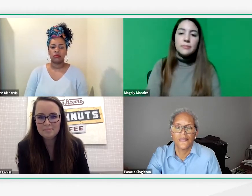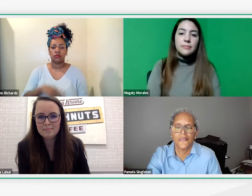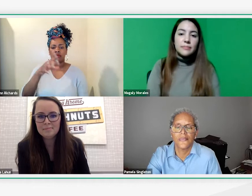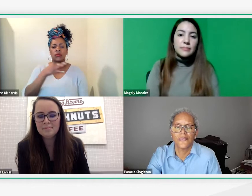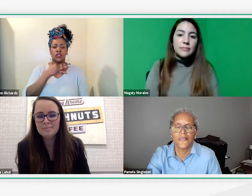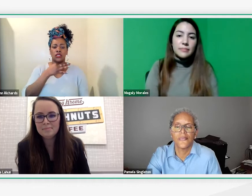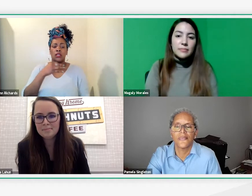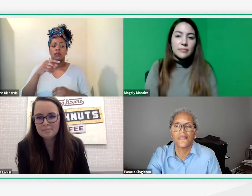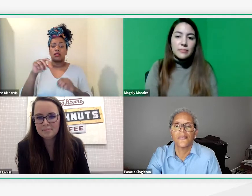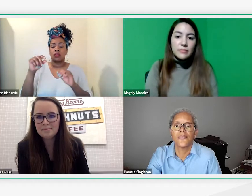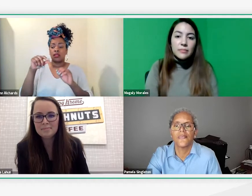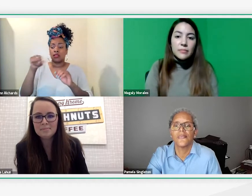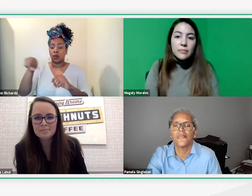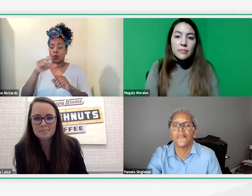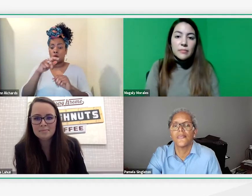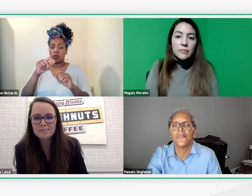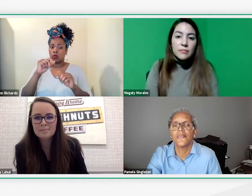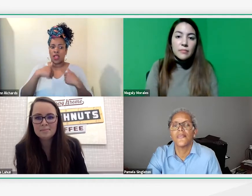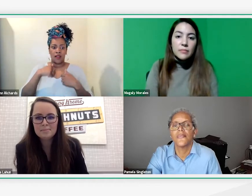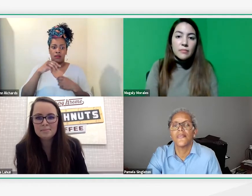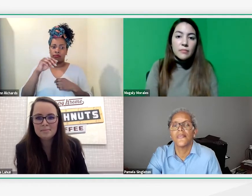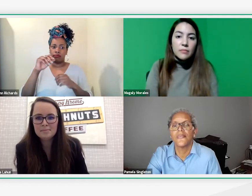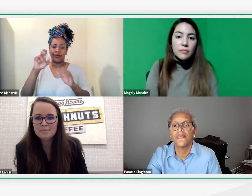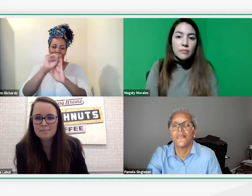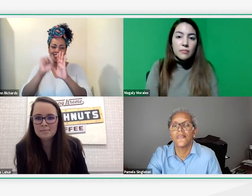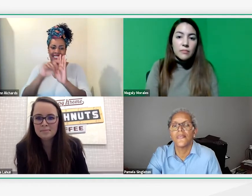in those 7 states, you want to watch for that because those boxes might be empty.